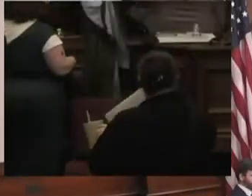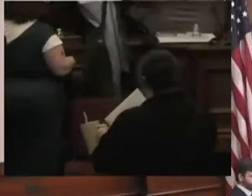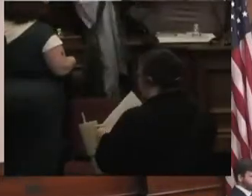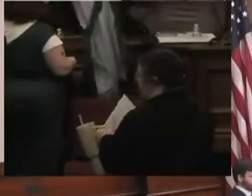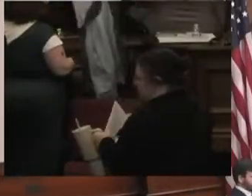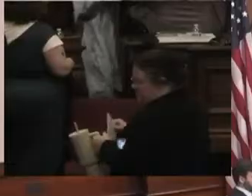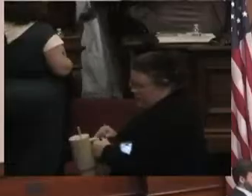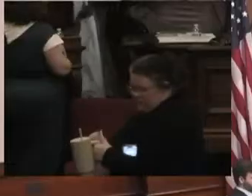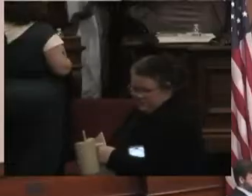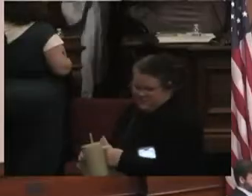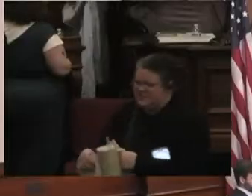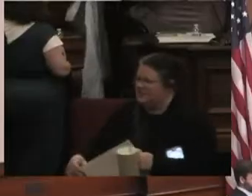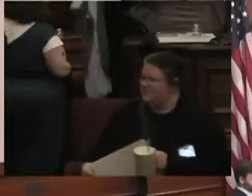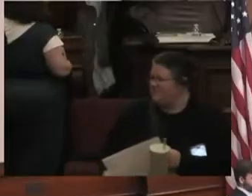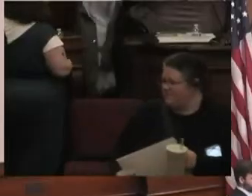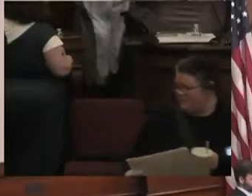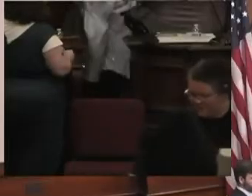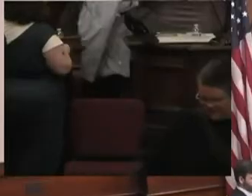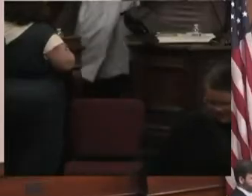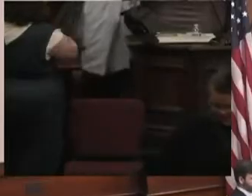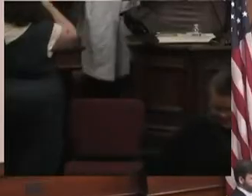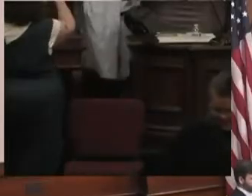Right.